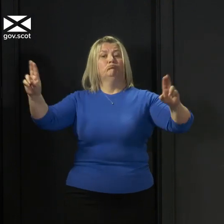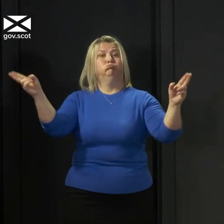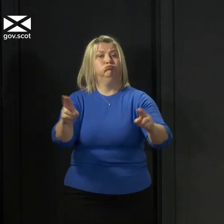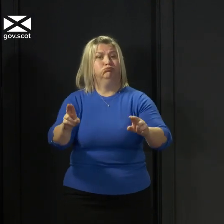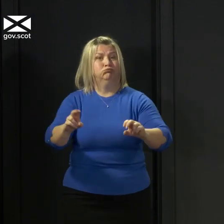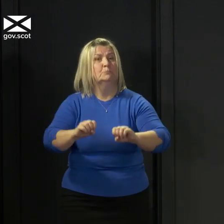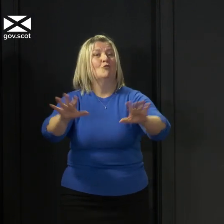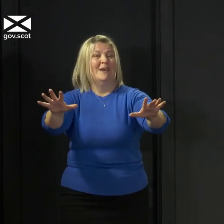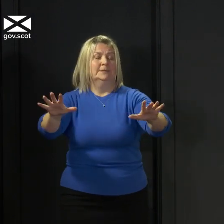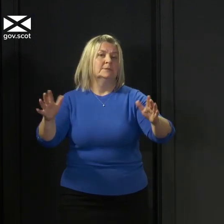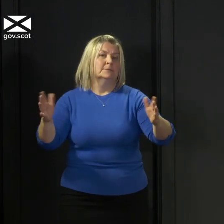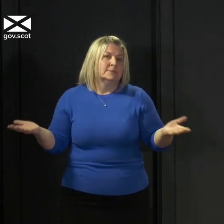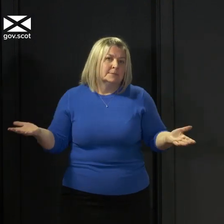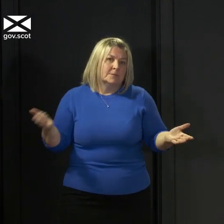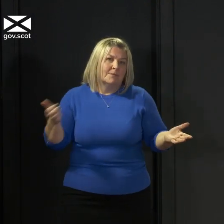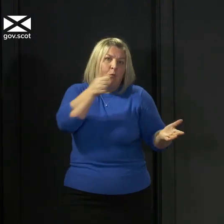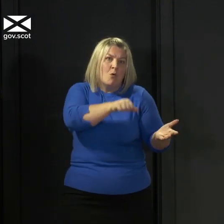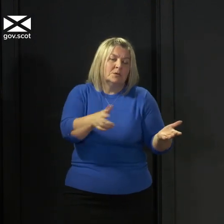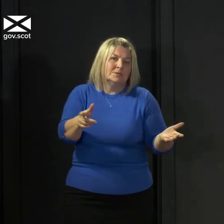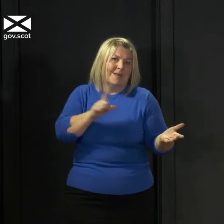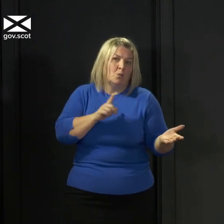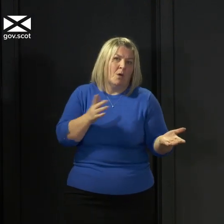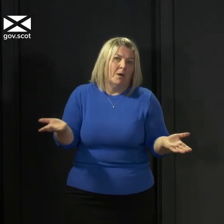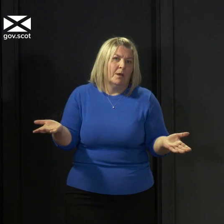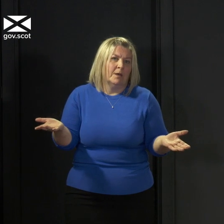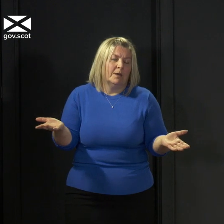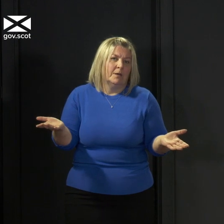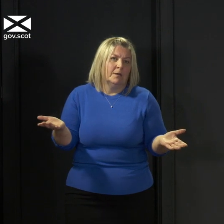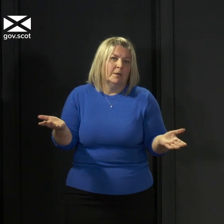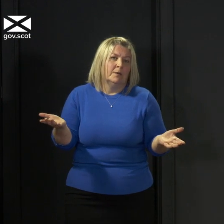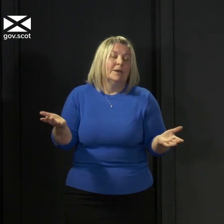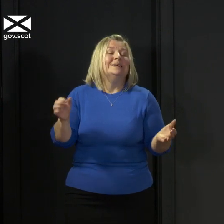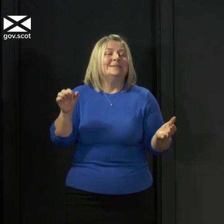lockdown in itself has consequences and these are all aspects that we need to